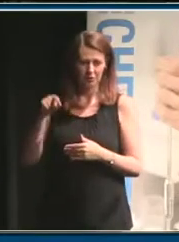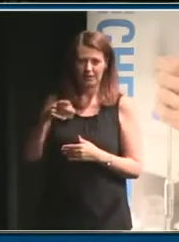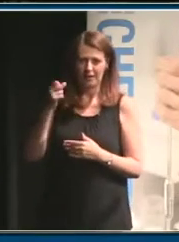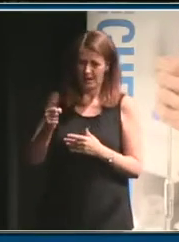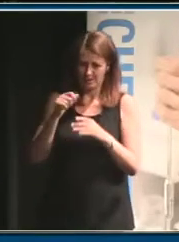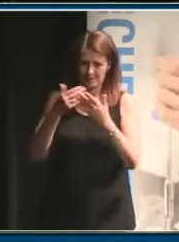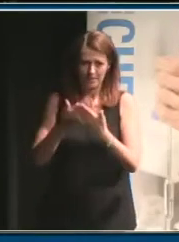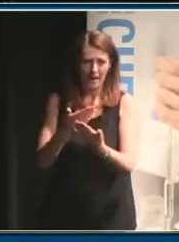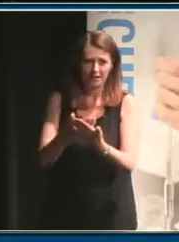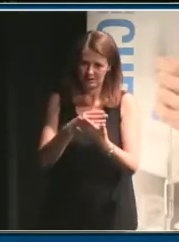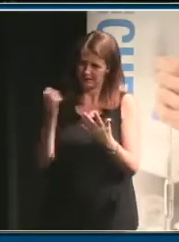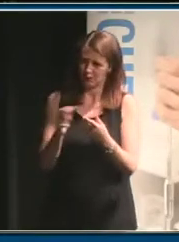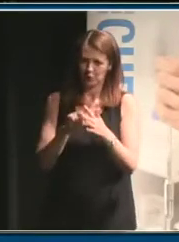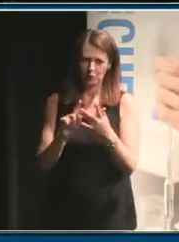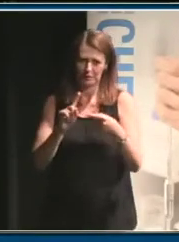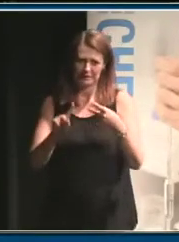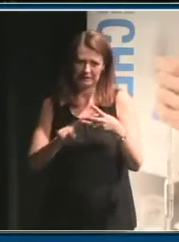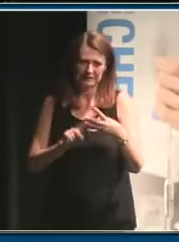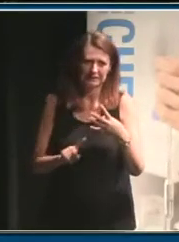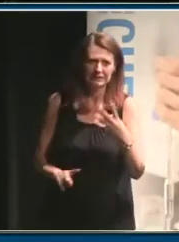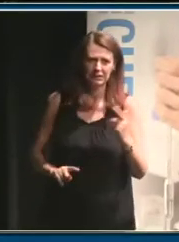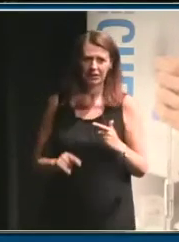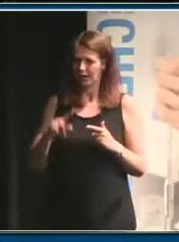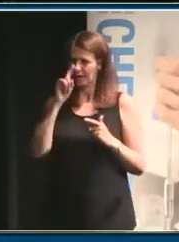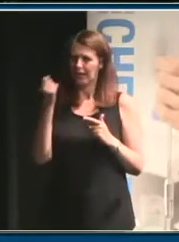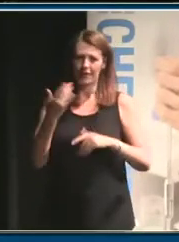they're going to be done. They don't have the luxury to just stop and try to invent something.